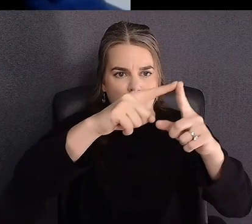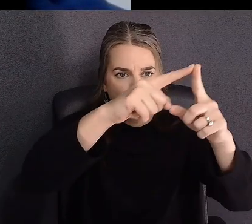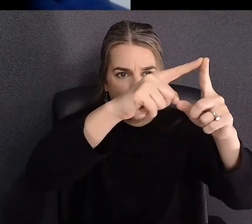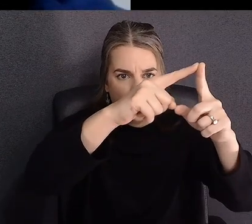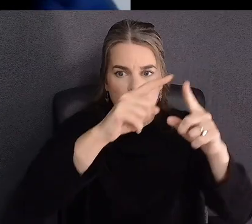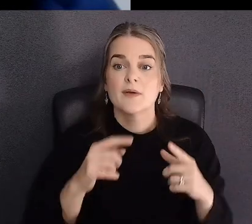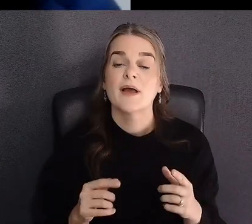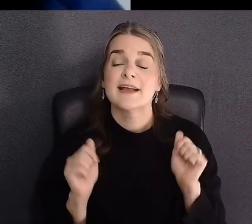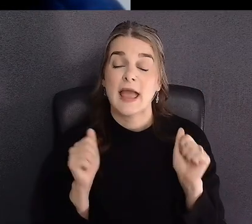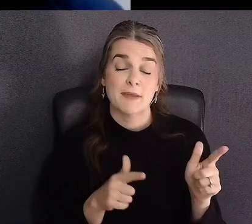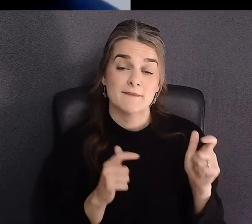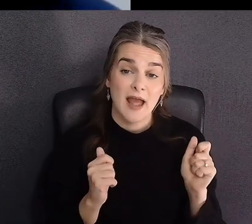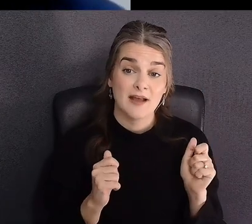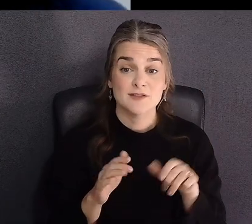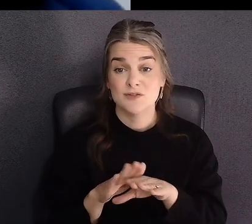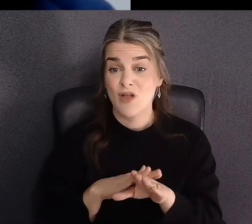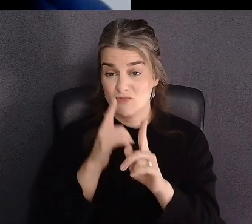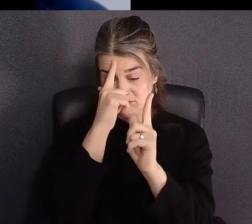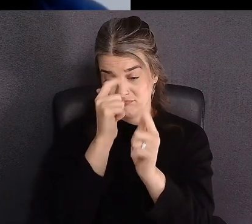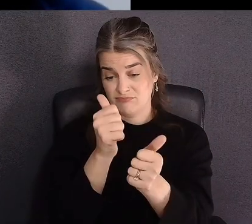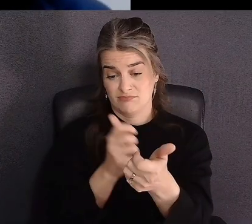It's to what your ability is.